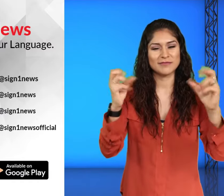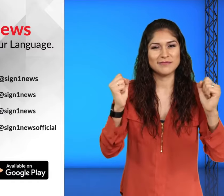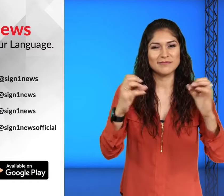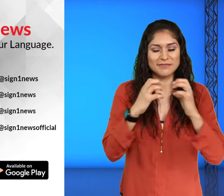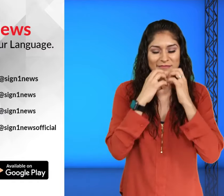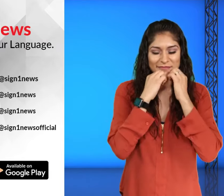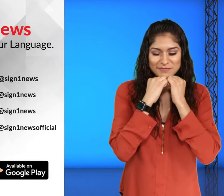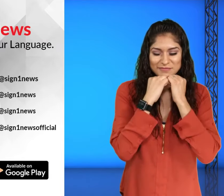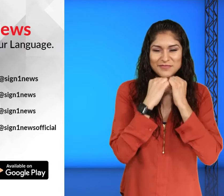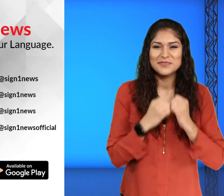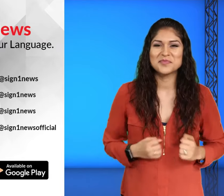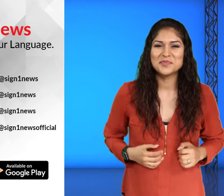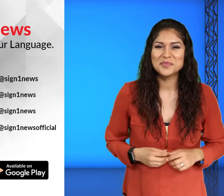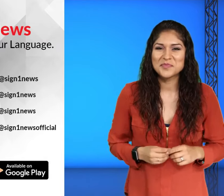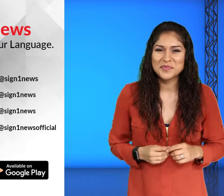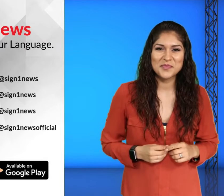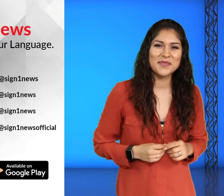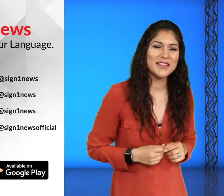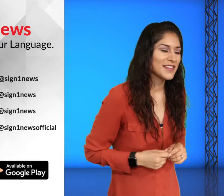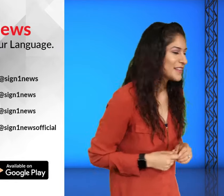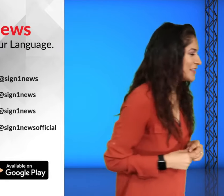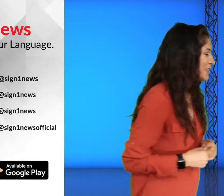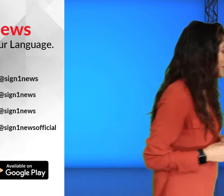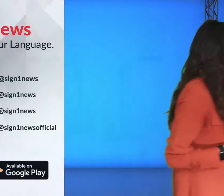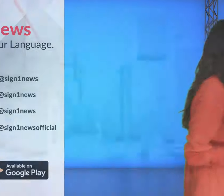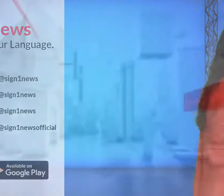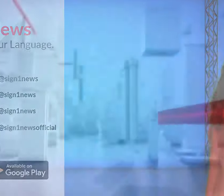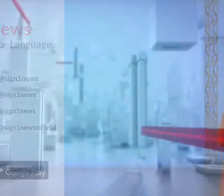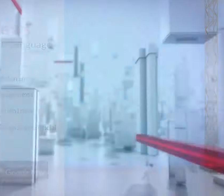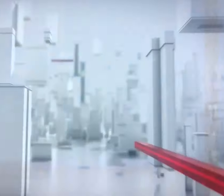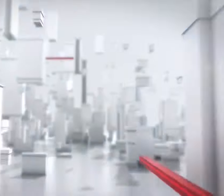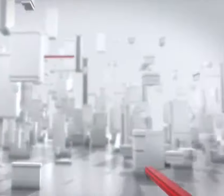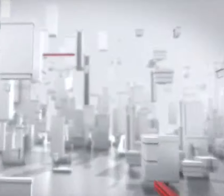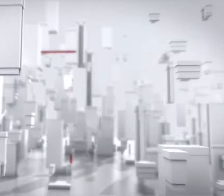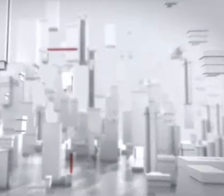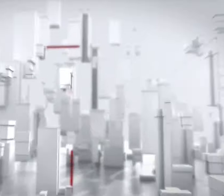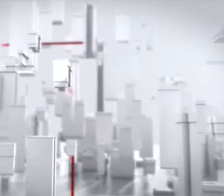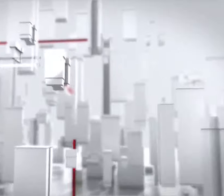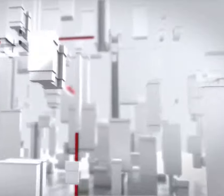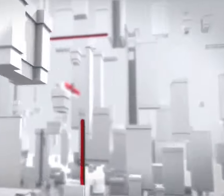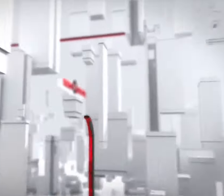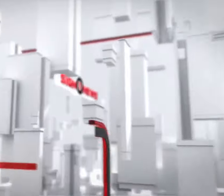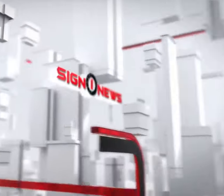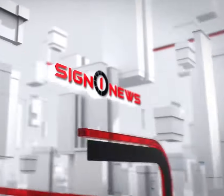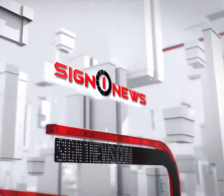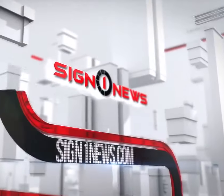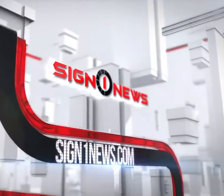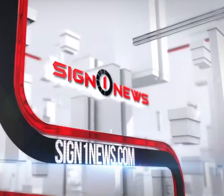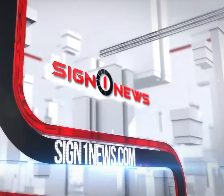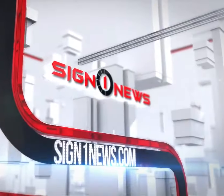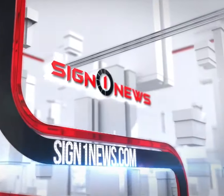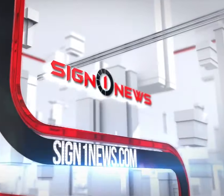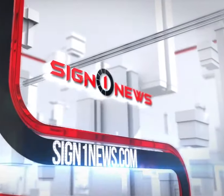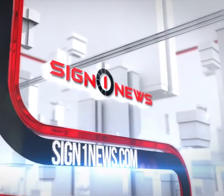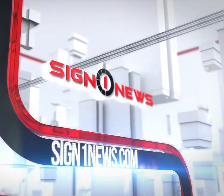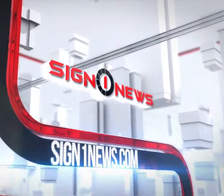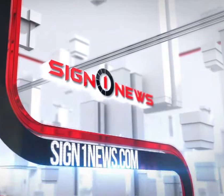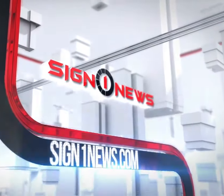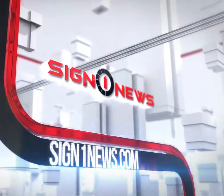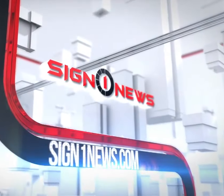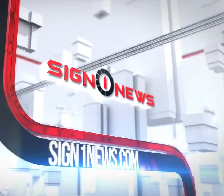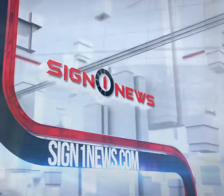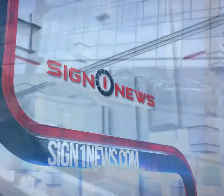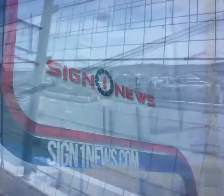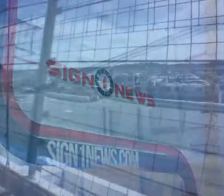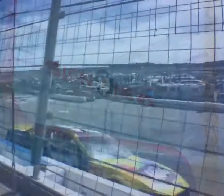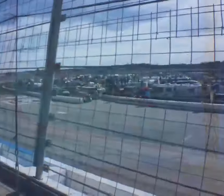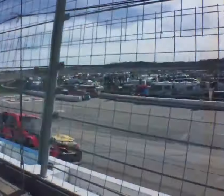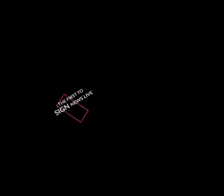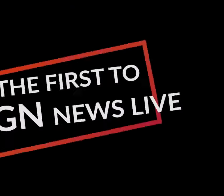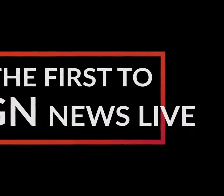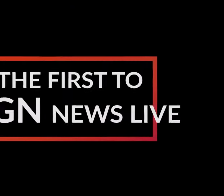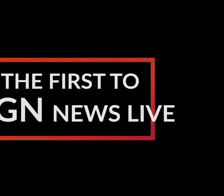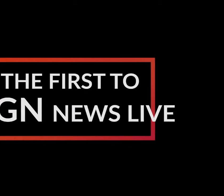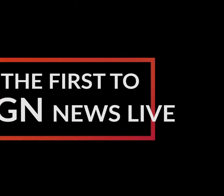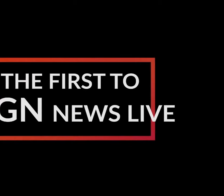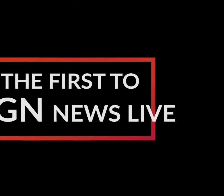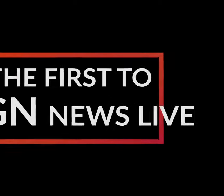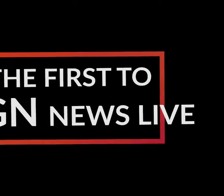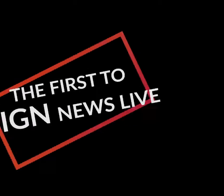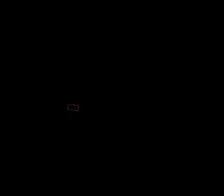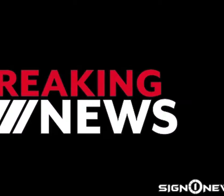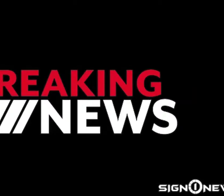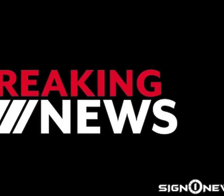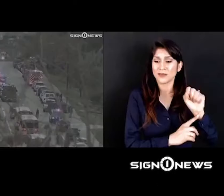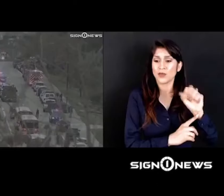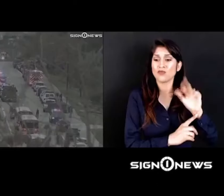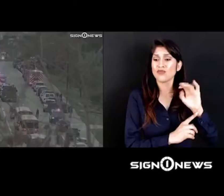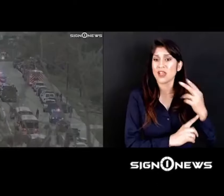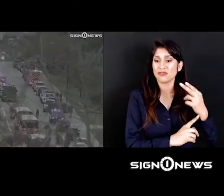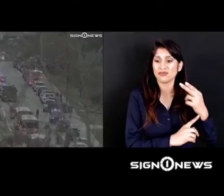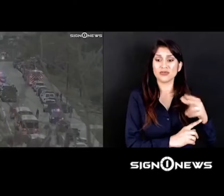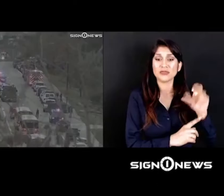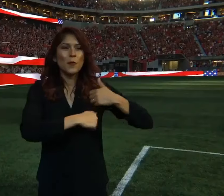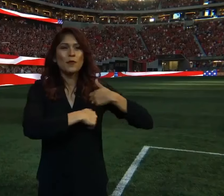If you're interested in ordering one, just go to Rajahn's official storefront at DSGNTree.com.